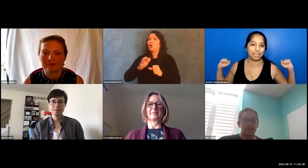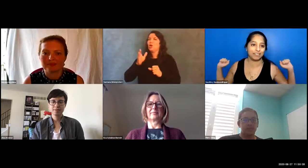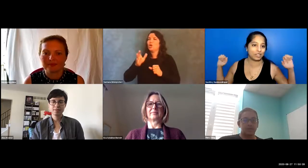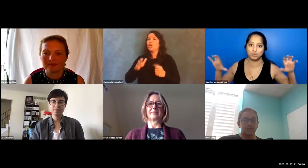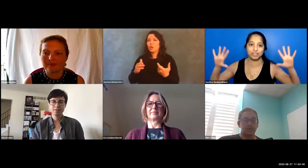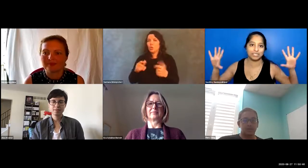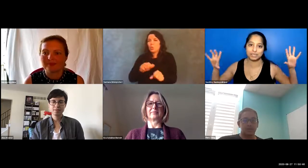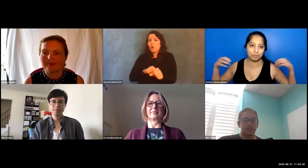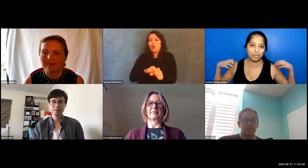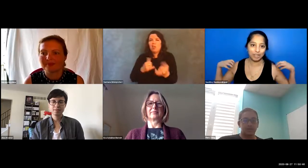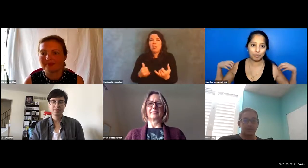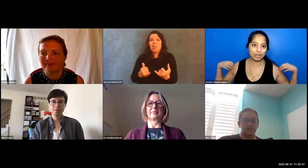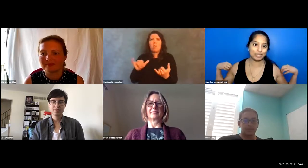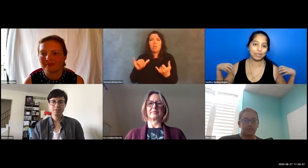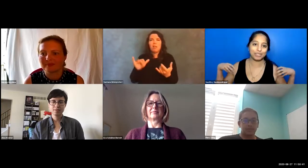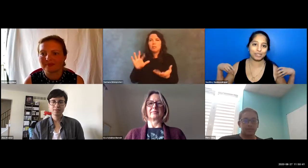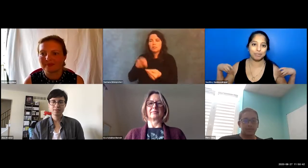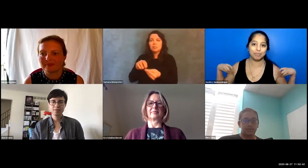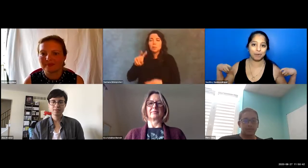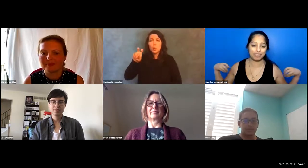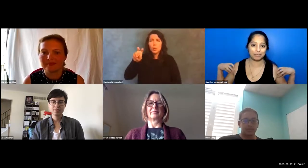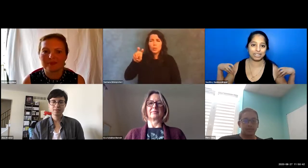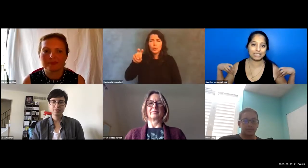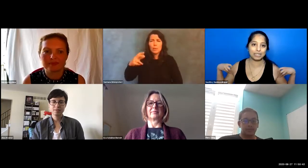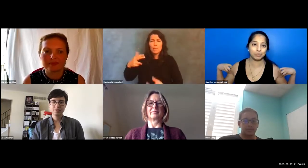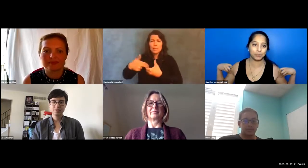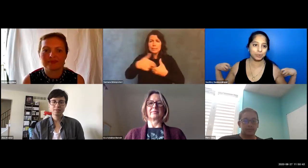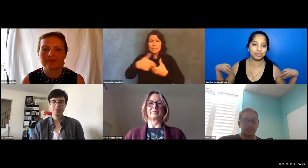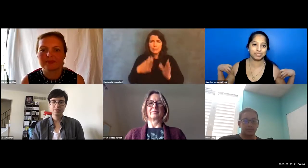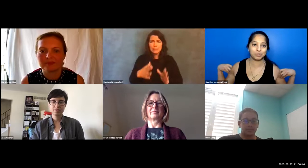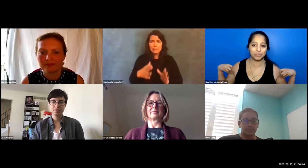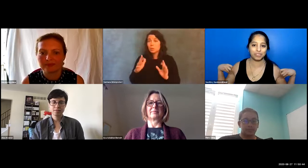working on like 200-participants. I think we're going to see some cool things